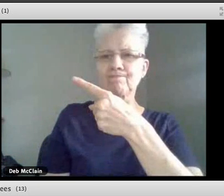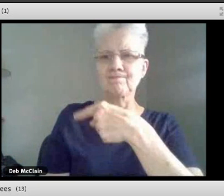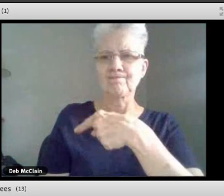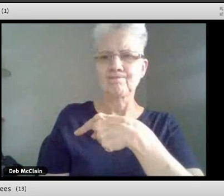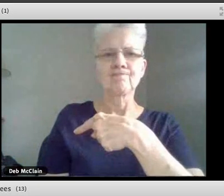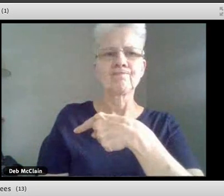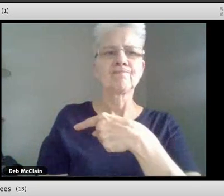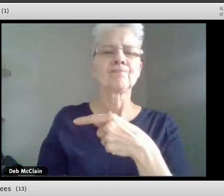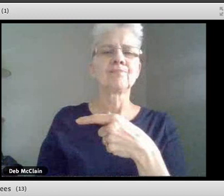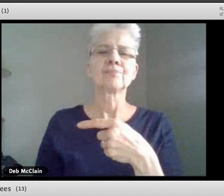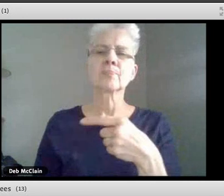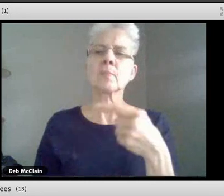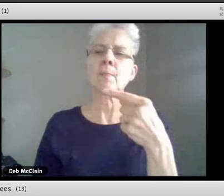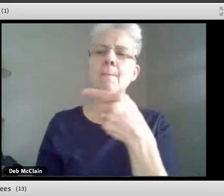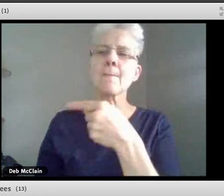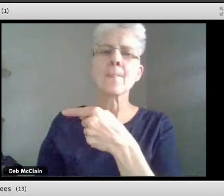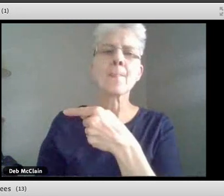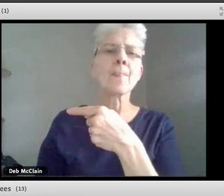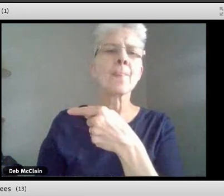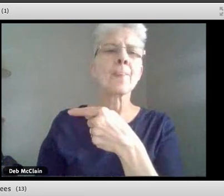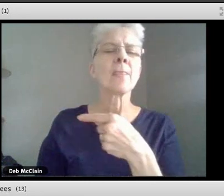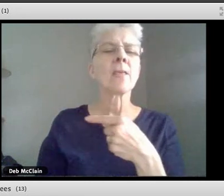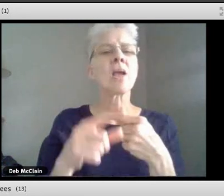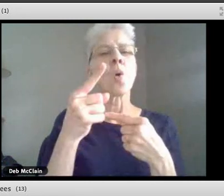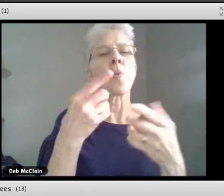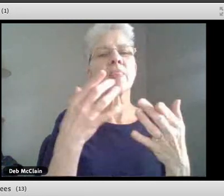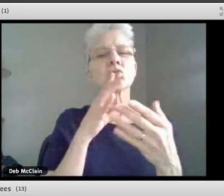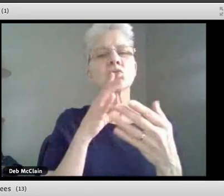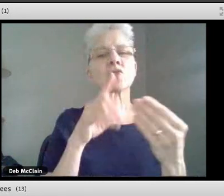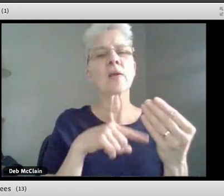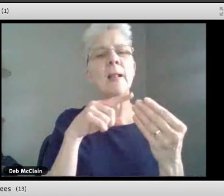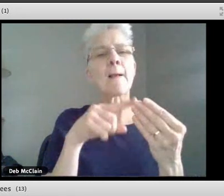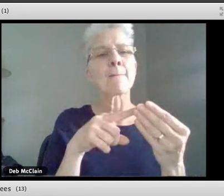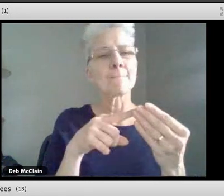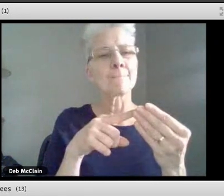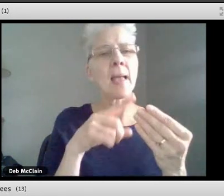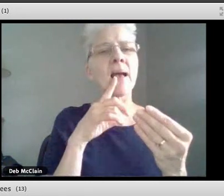And so one of the things I would talk to you about that's really important for people with disabilities